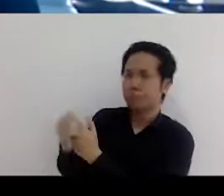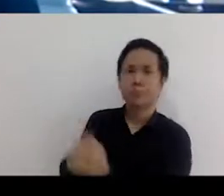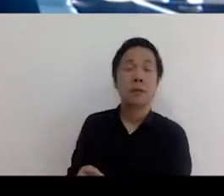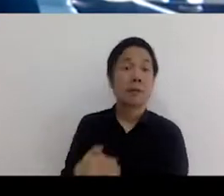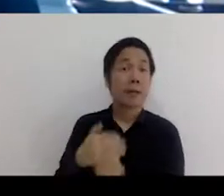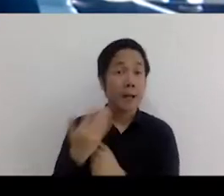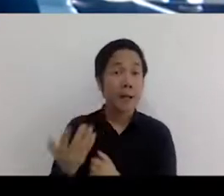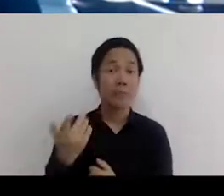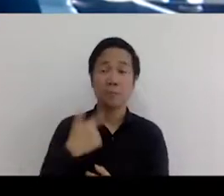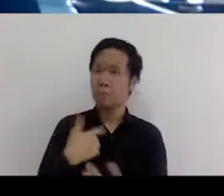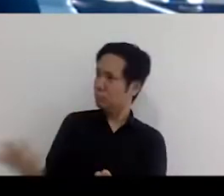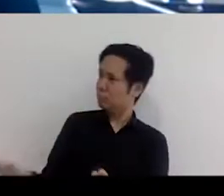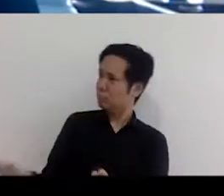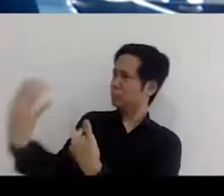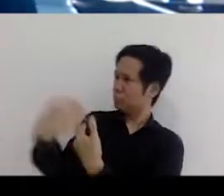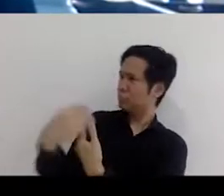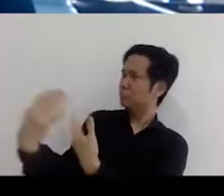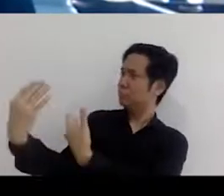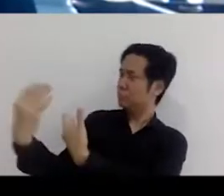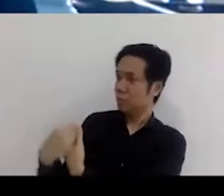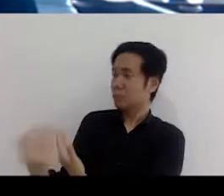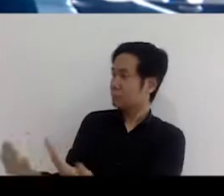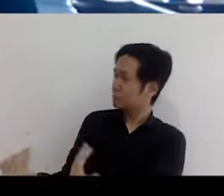How many people with disability work in government?